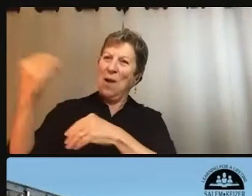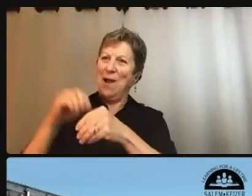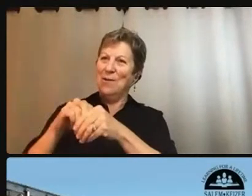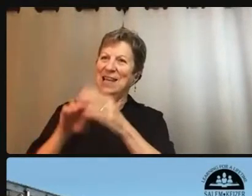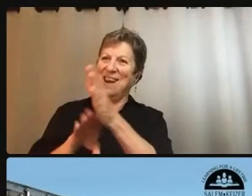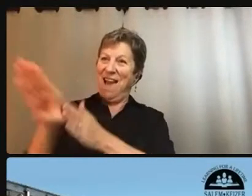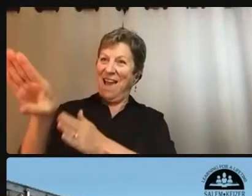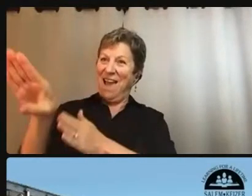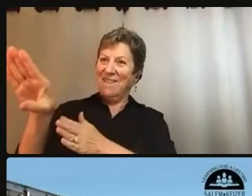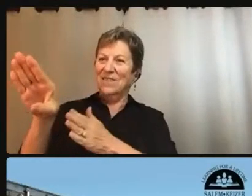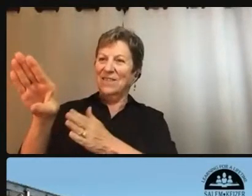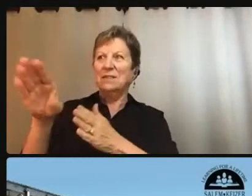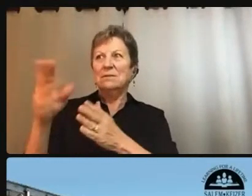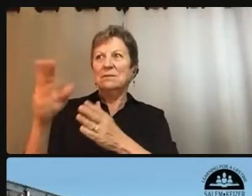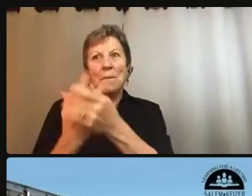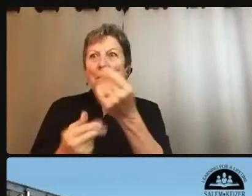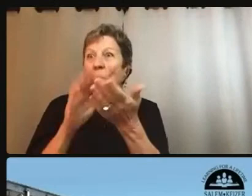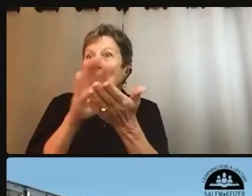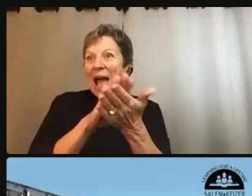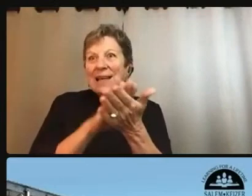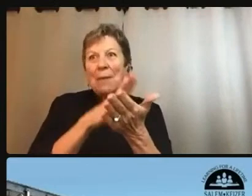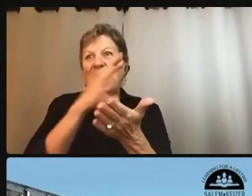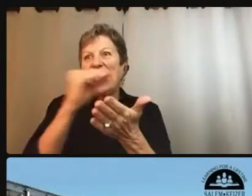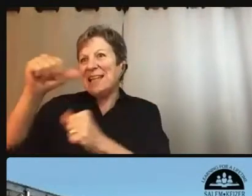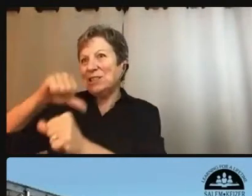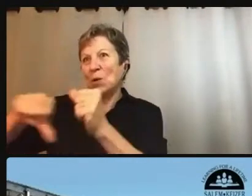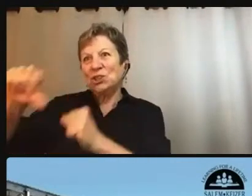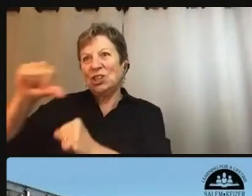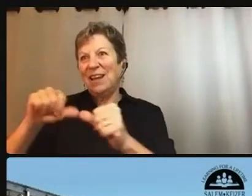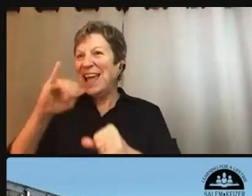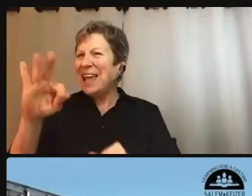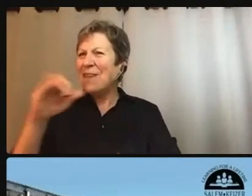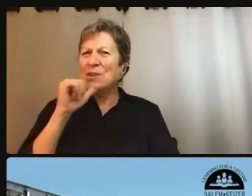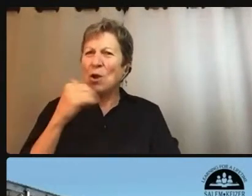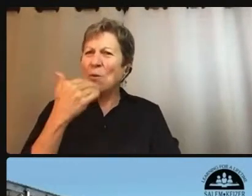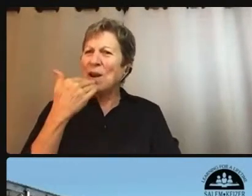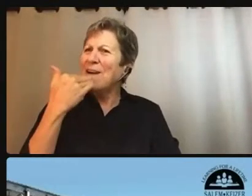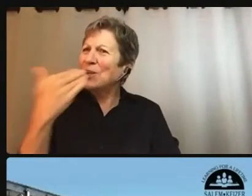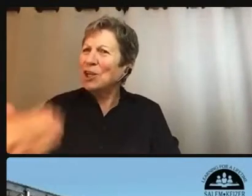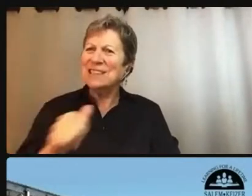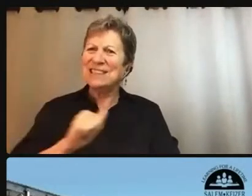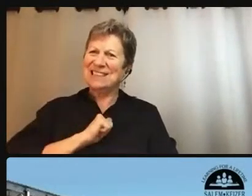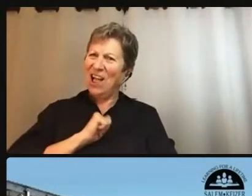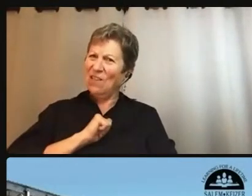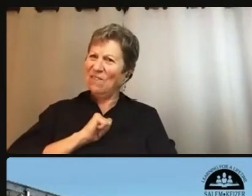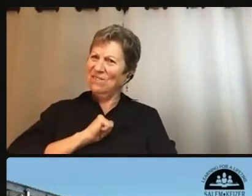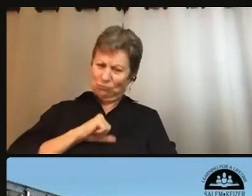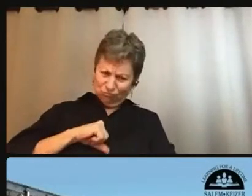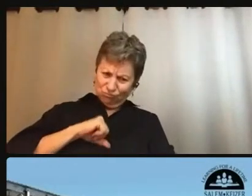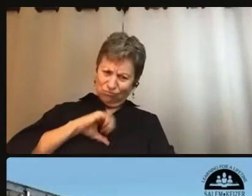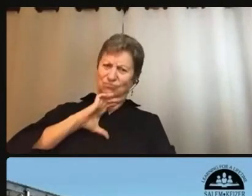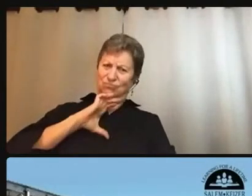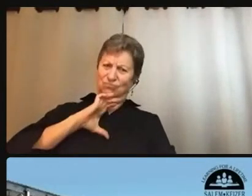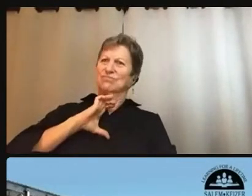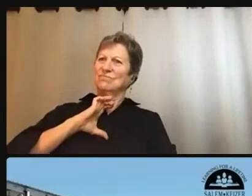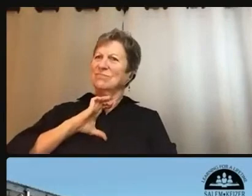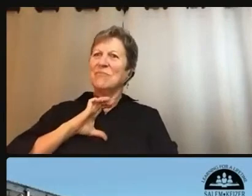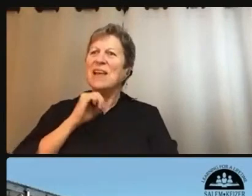TO GO OUT AND BE PRODUCTIVE IN